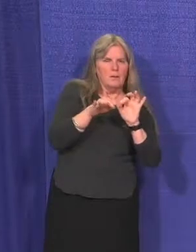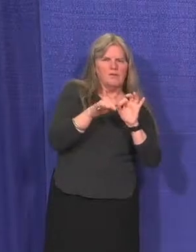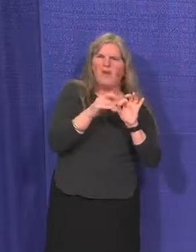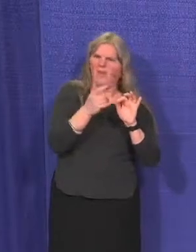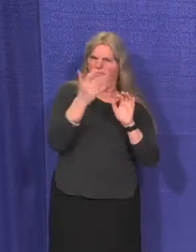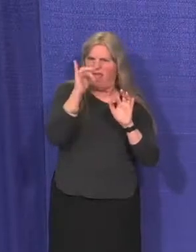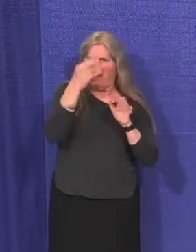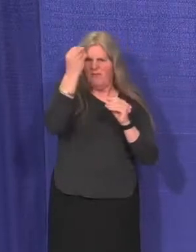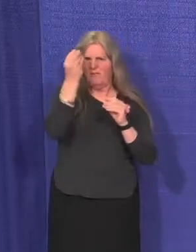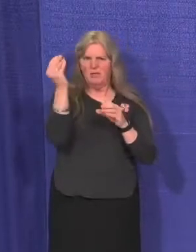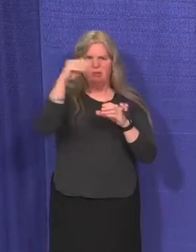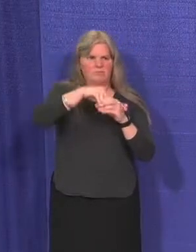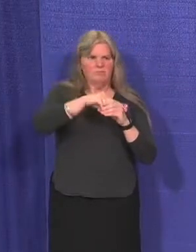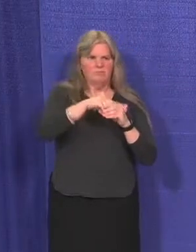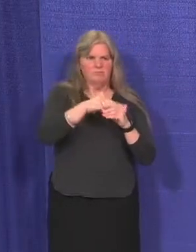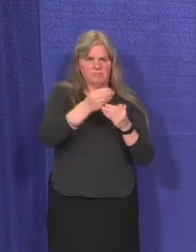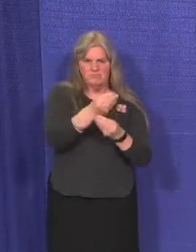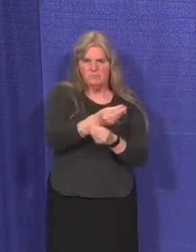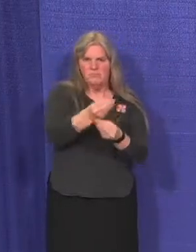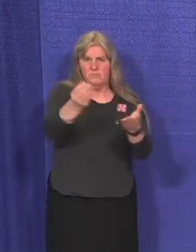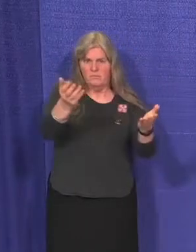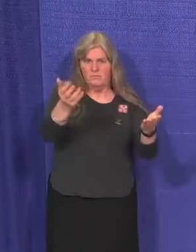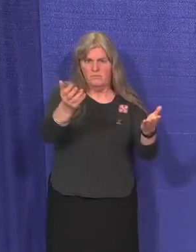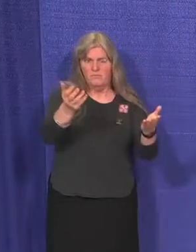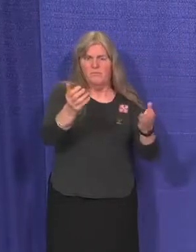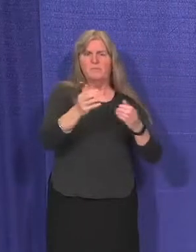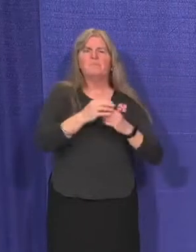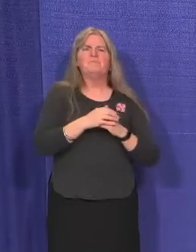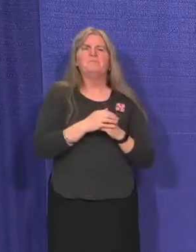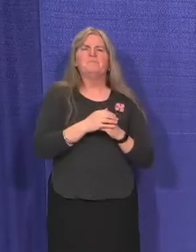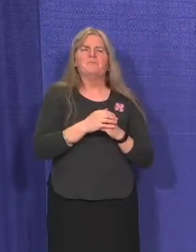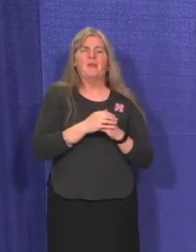explanation to explain why this